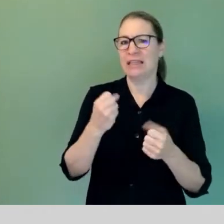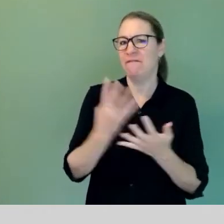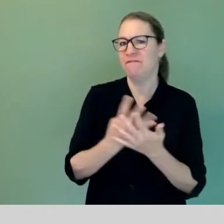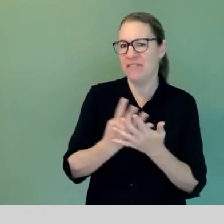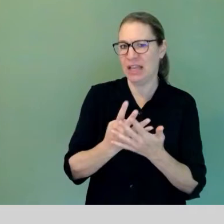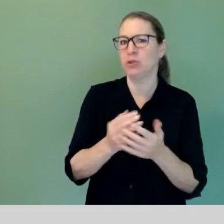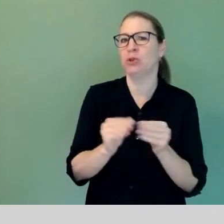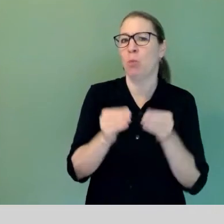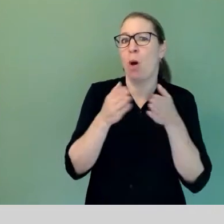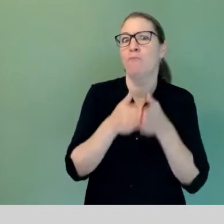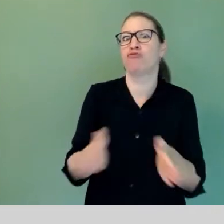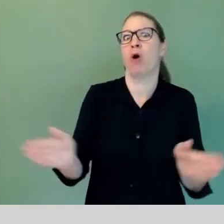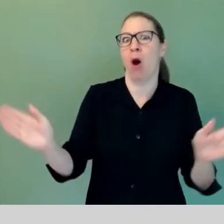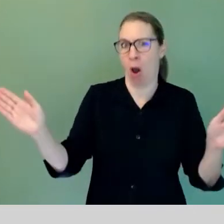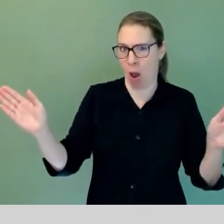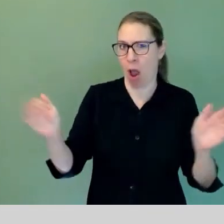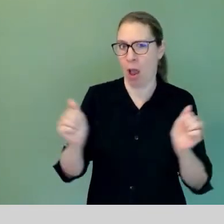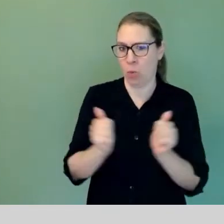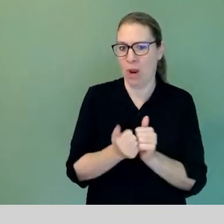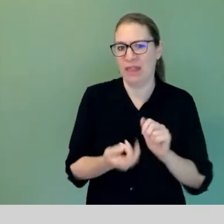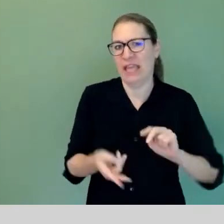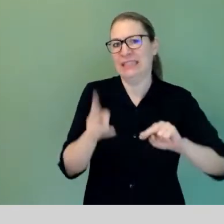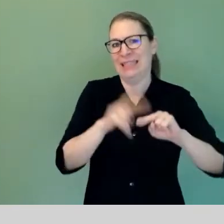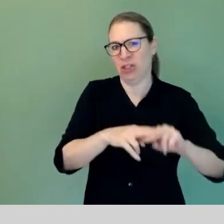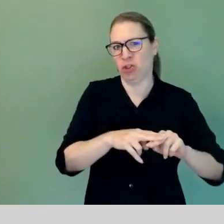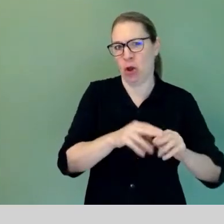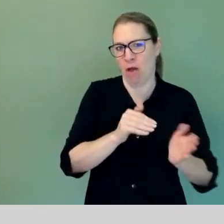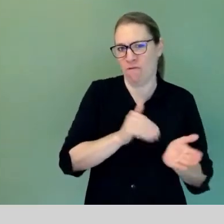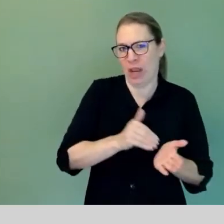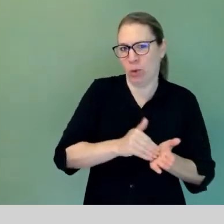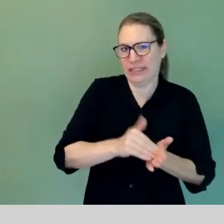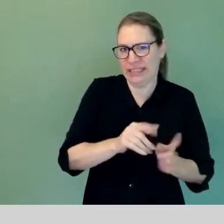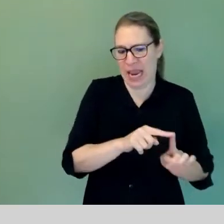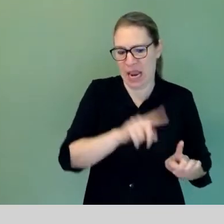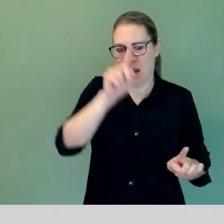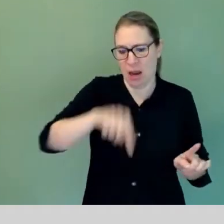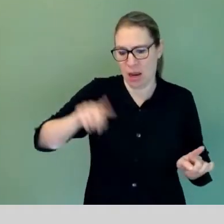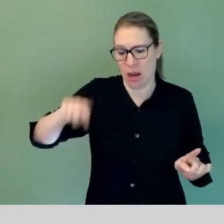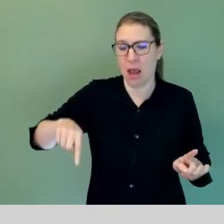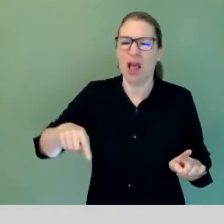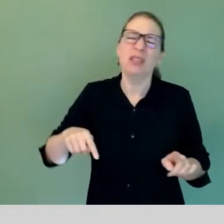to broaden the filters as we go ahead in frequency. So this is inspired again from, you know,